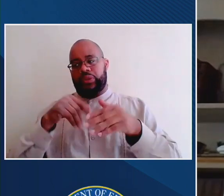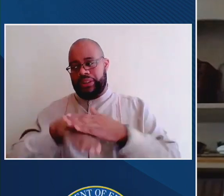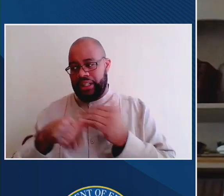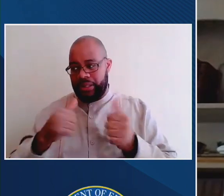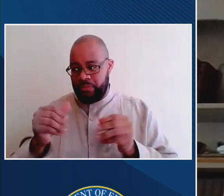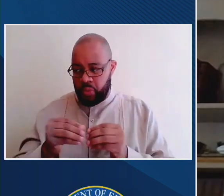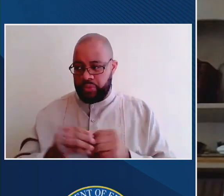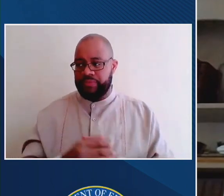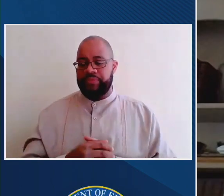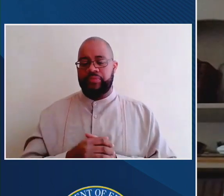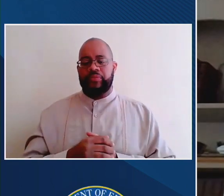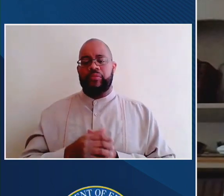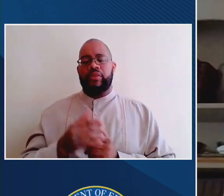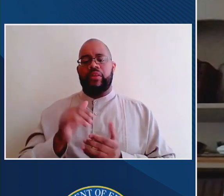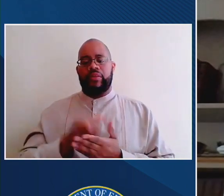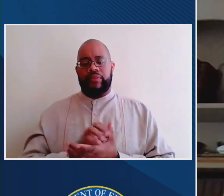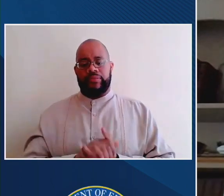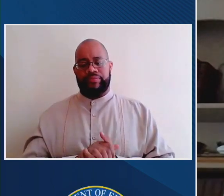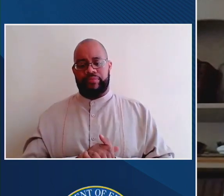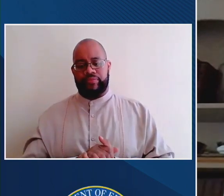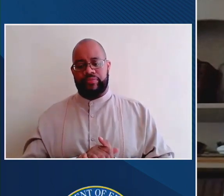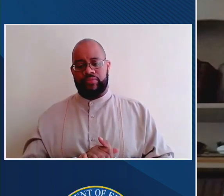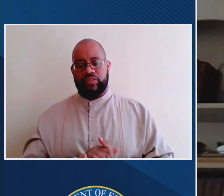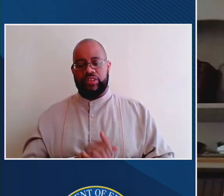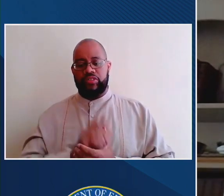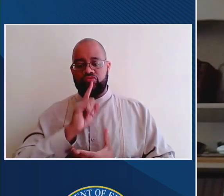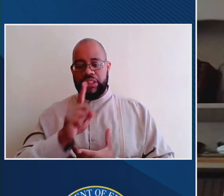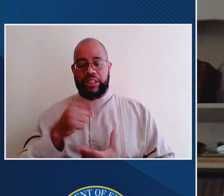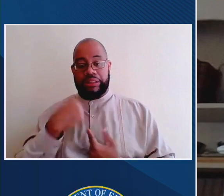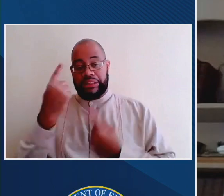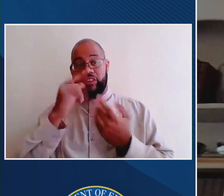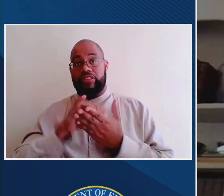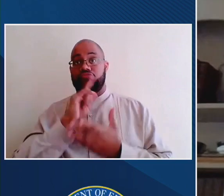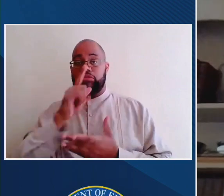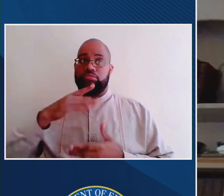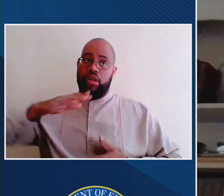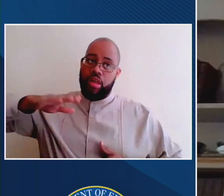inordinately late manner. You know and right now we have no